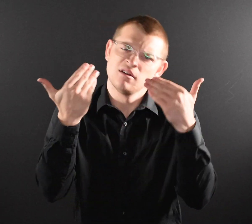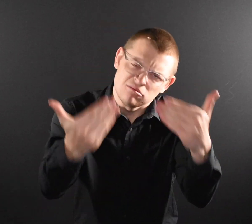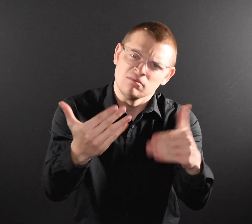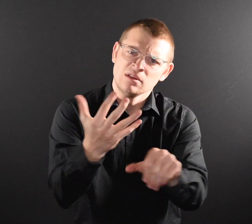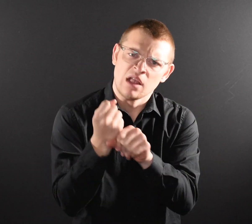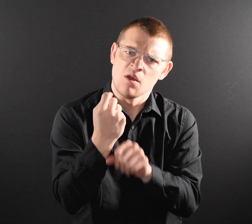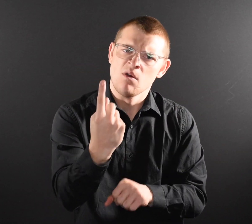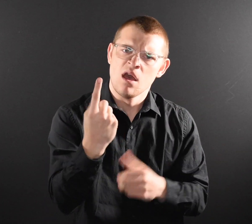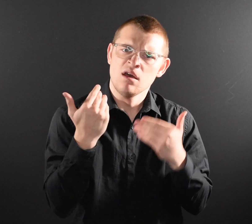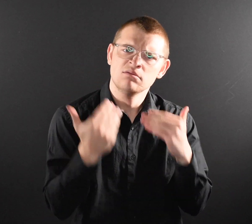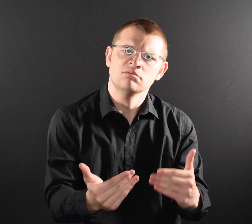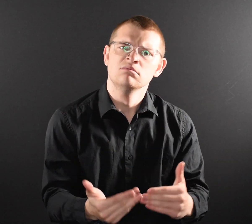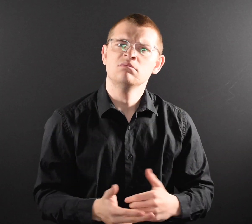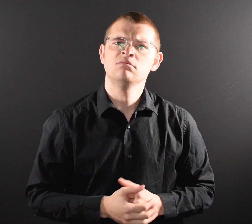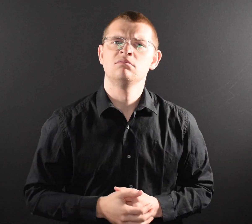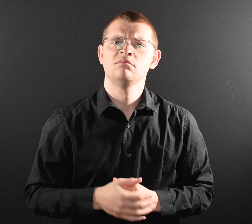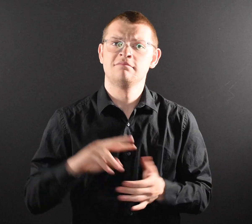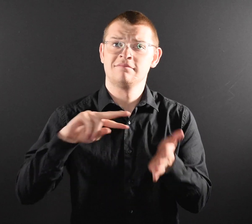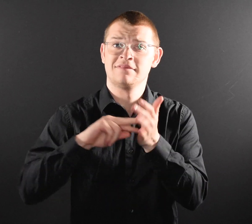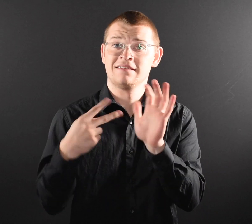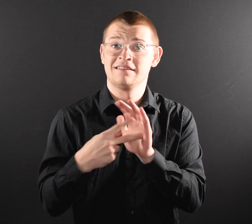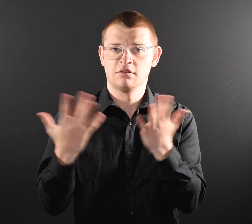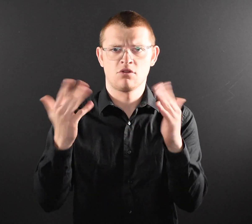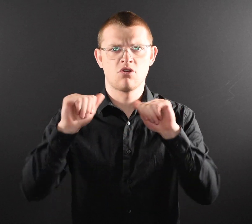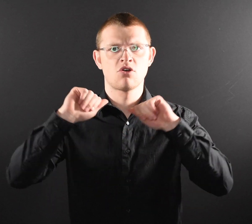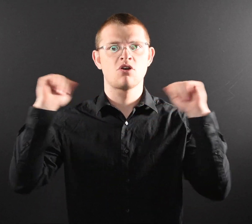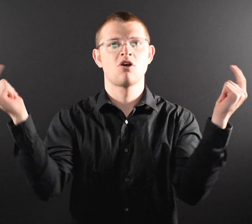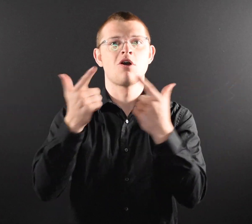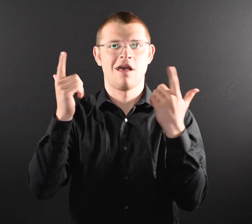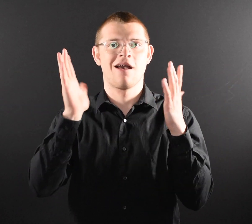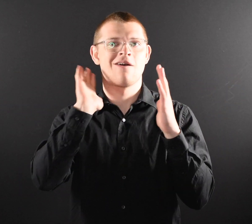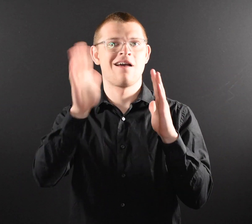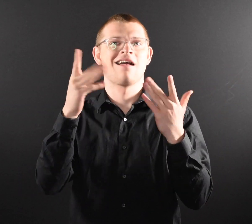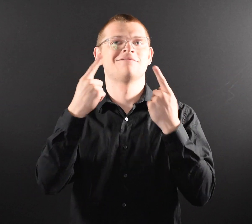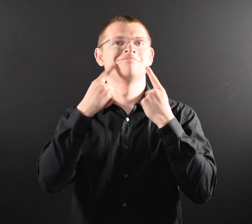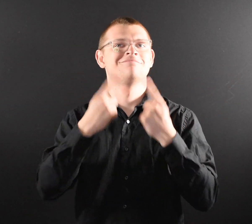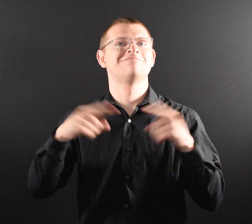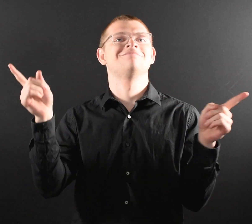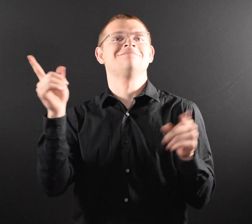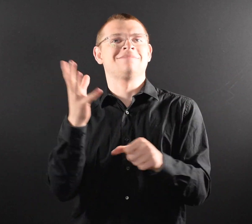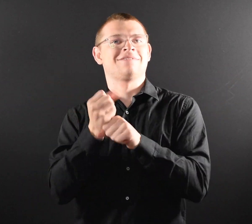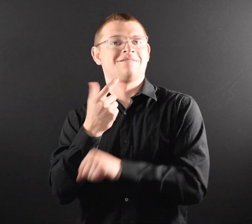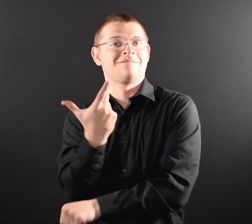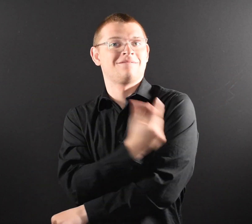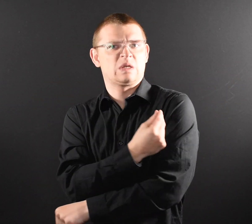one. But that means that everyone needs to get their shot as soon as they are able to.